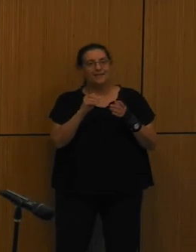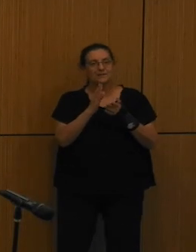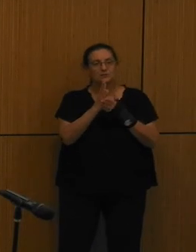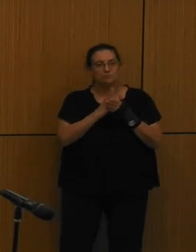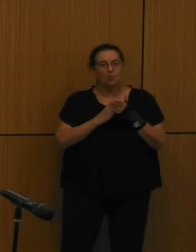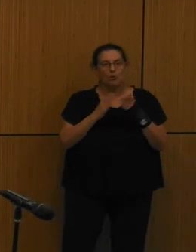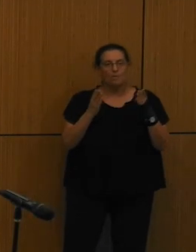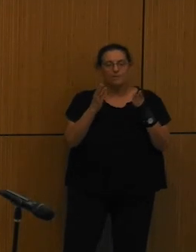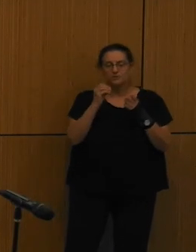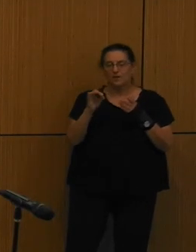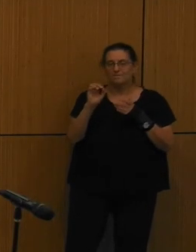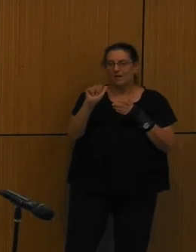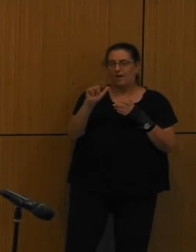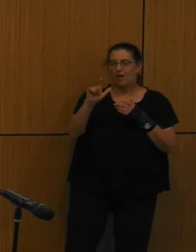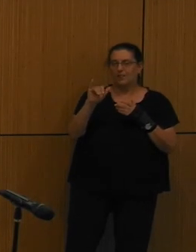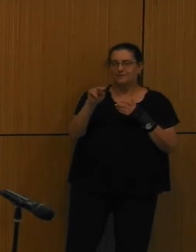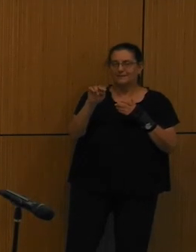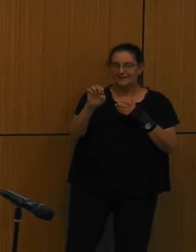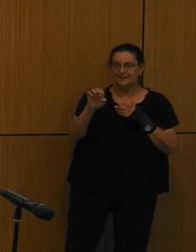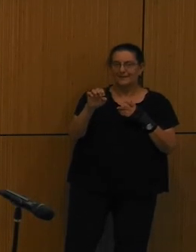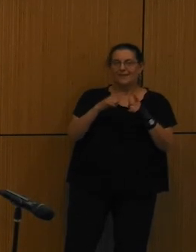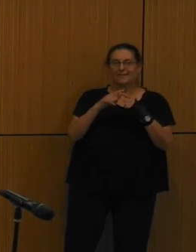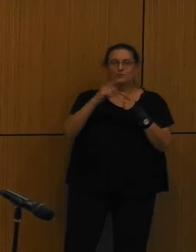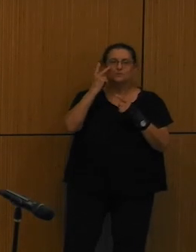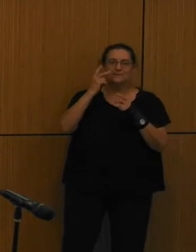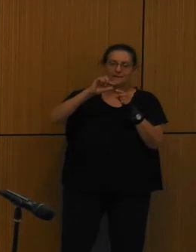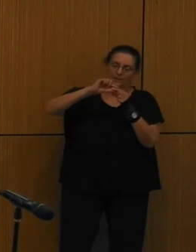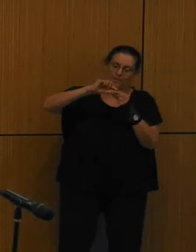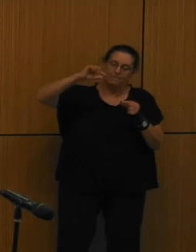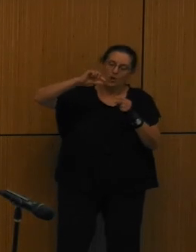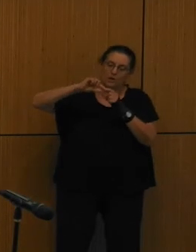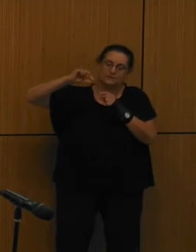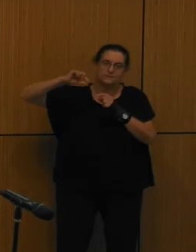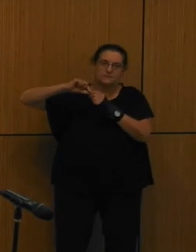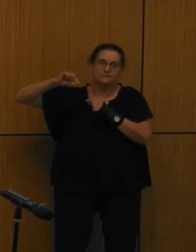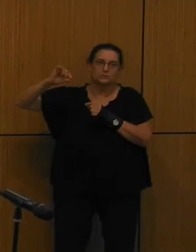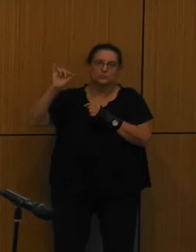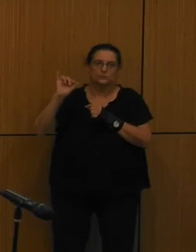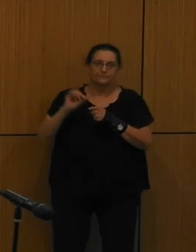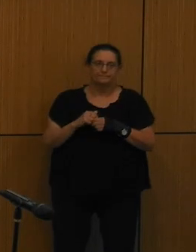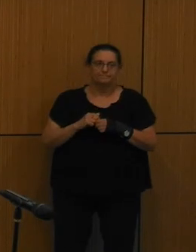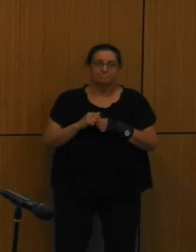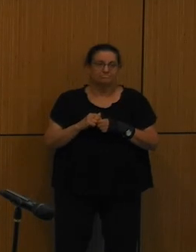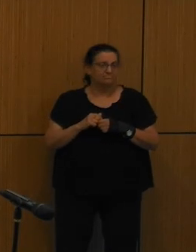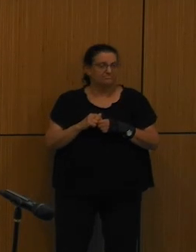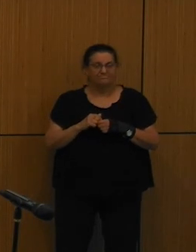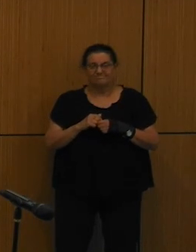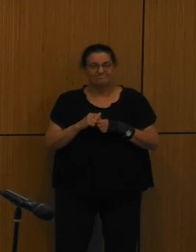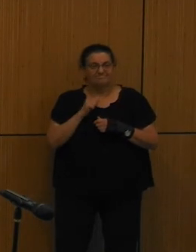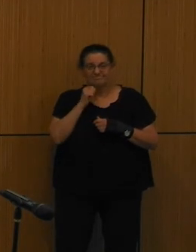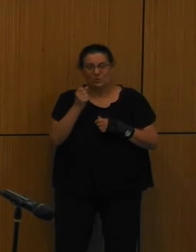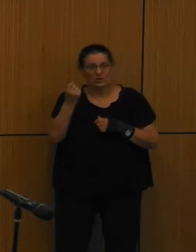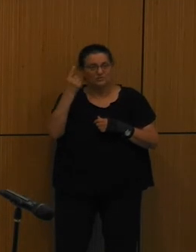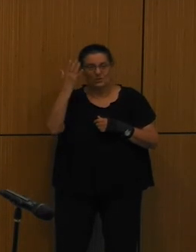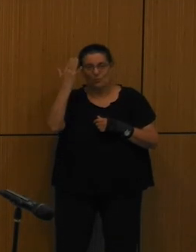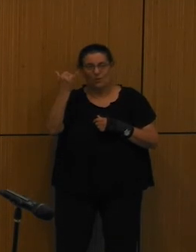these, like, elongated bars of olivine. We don't really understand why different controls